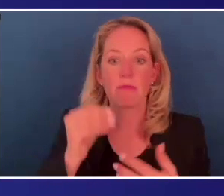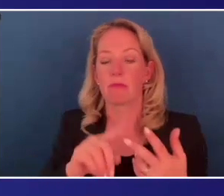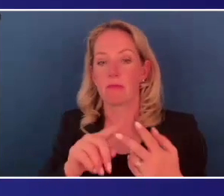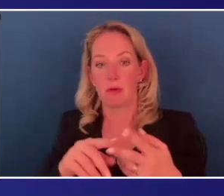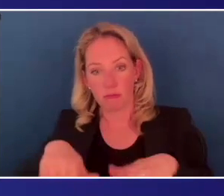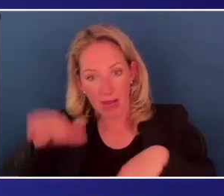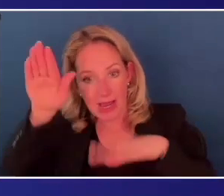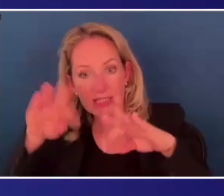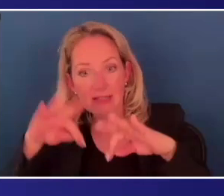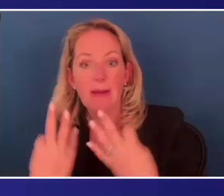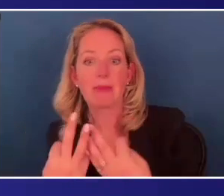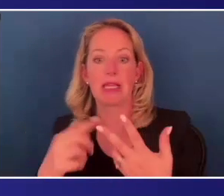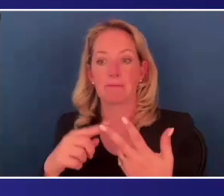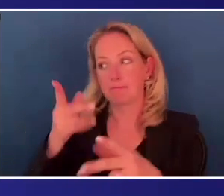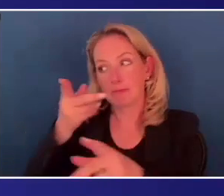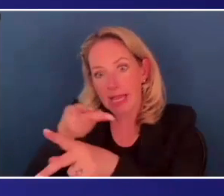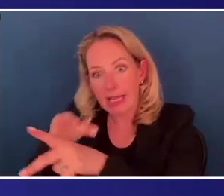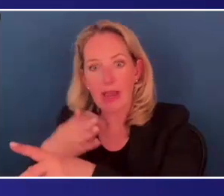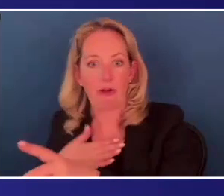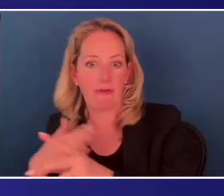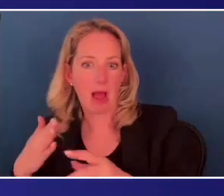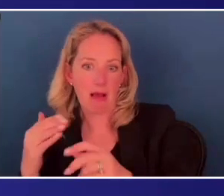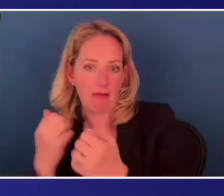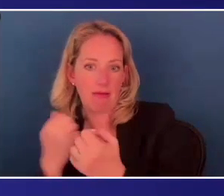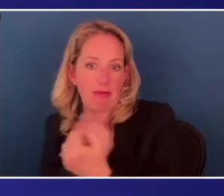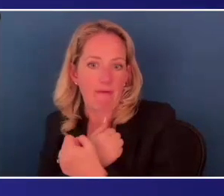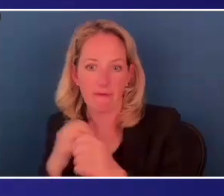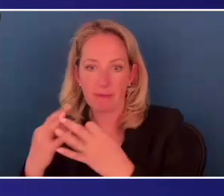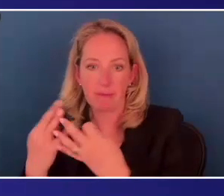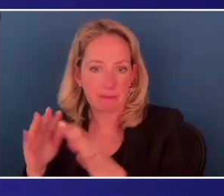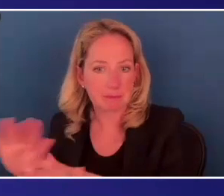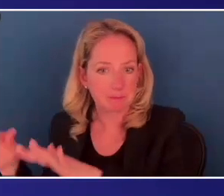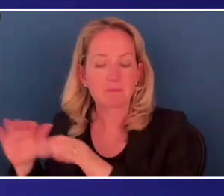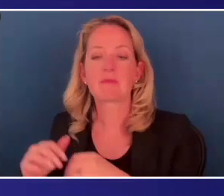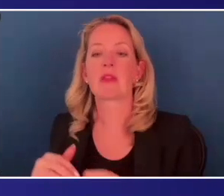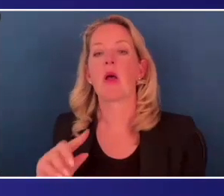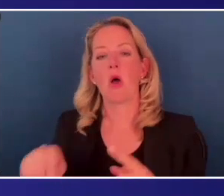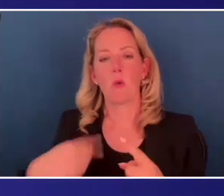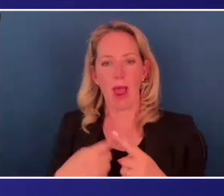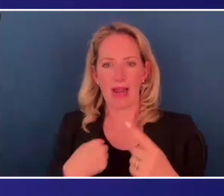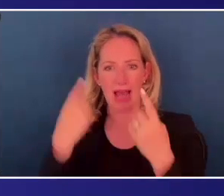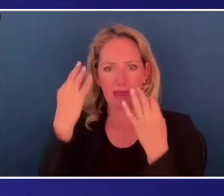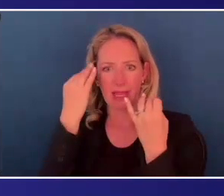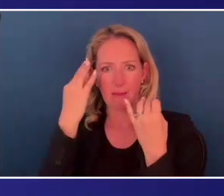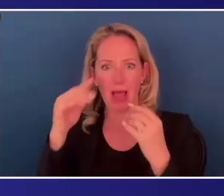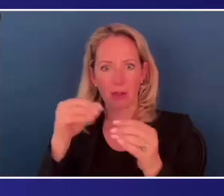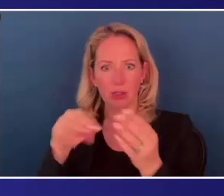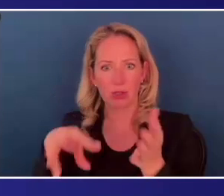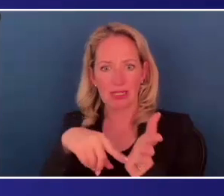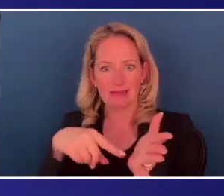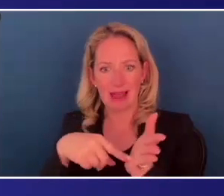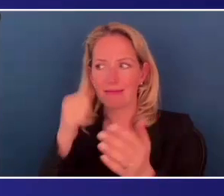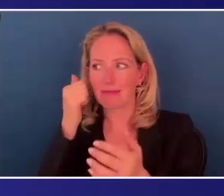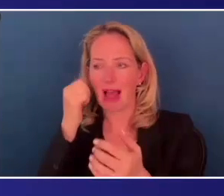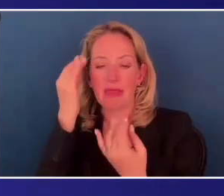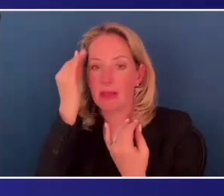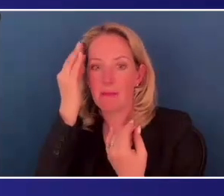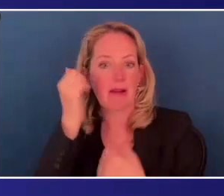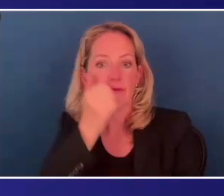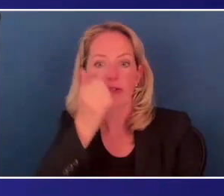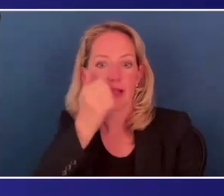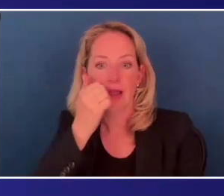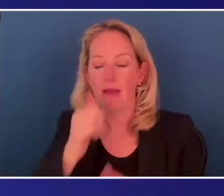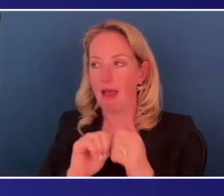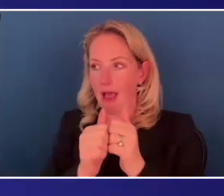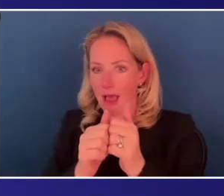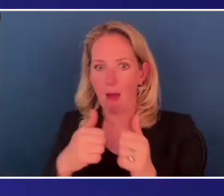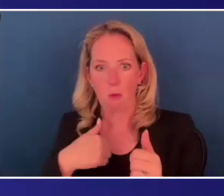And I think about my student depth daily and how I will manage it in mine and my family's future.